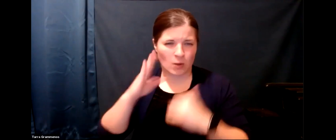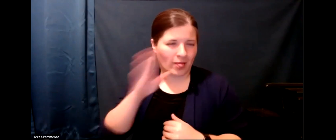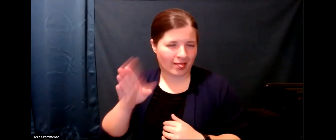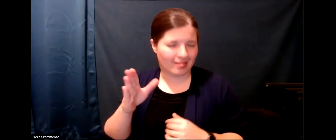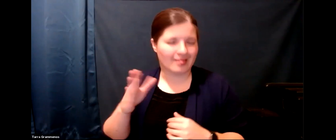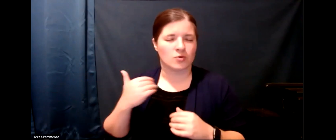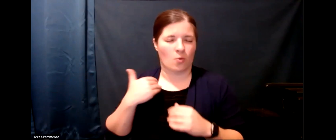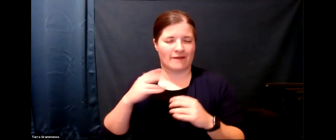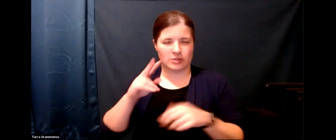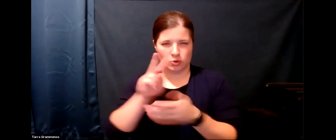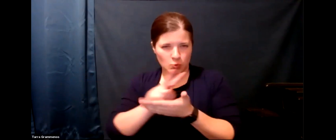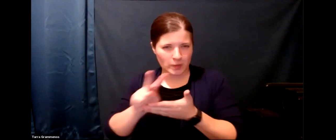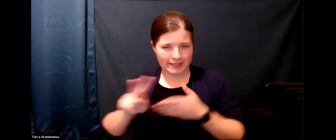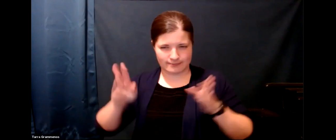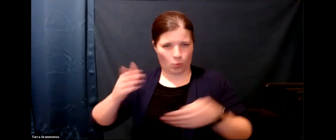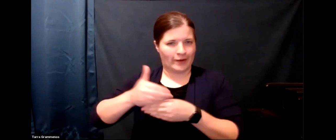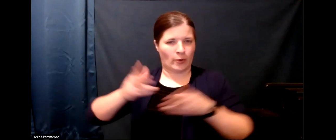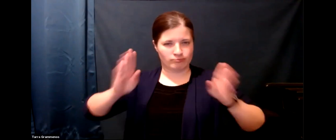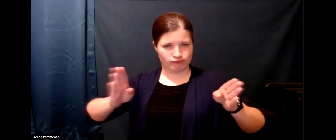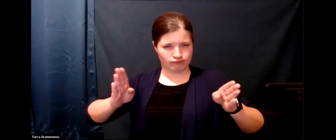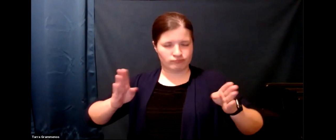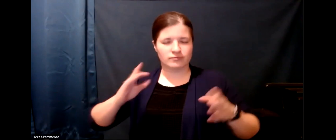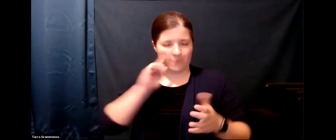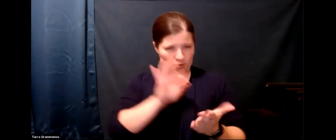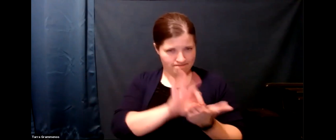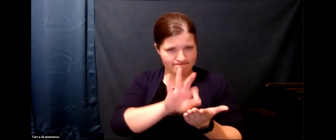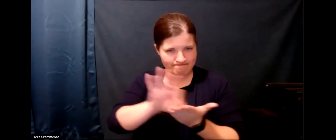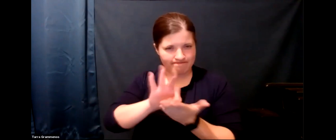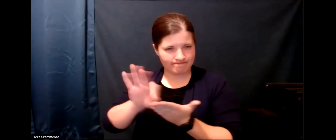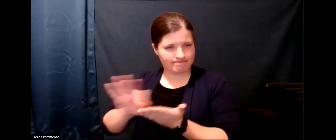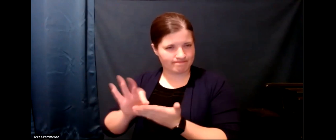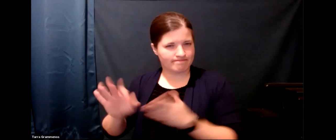volume and auditing those balloting throughout the year